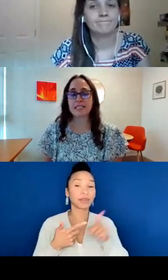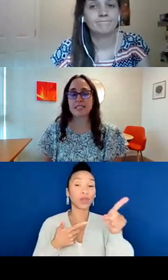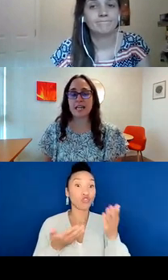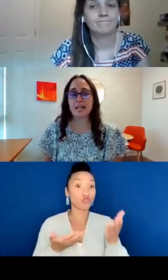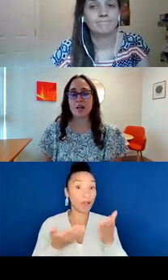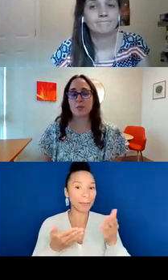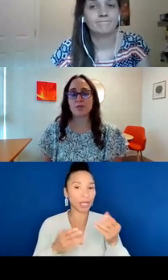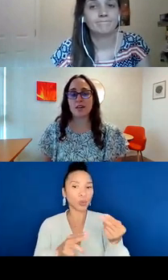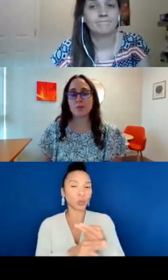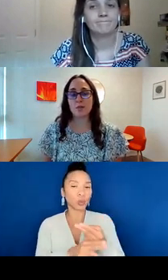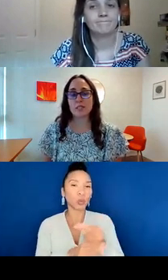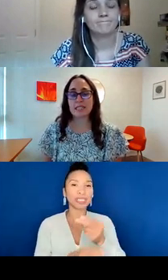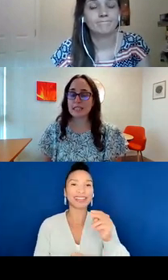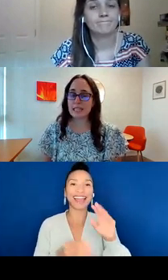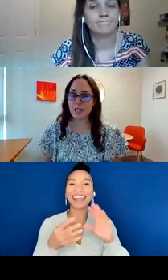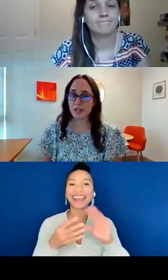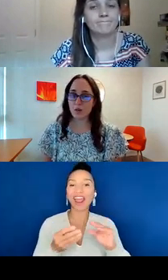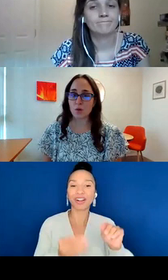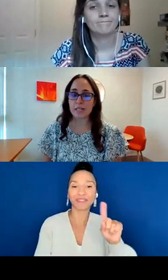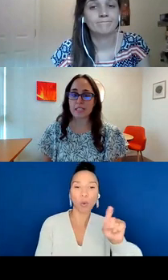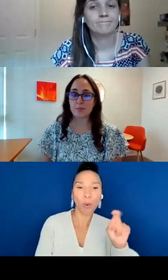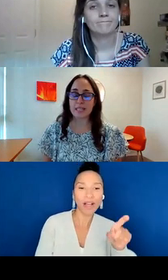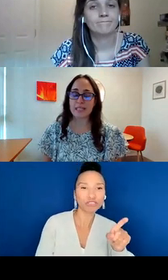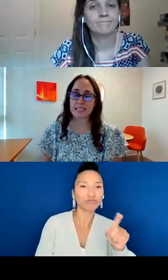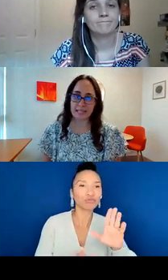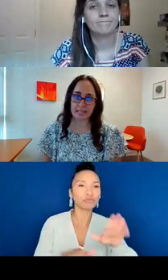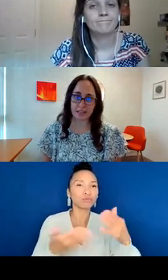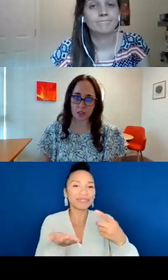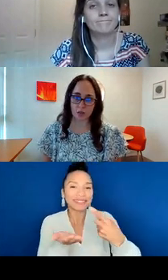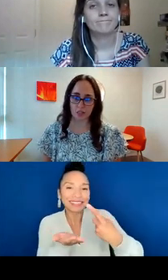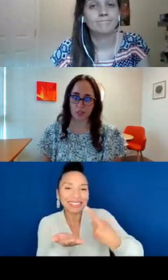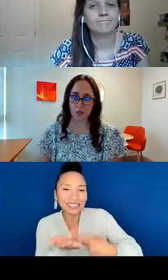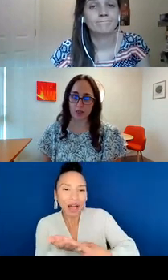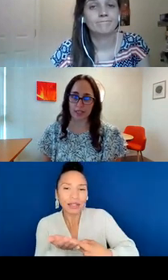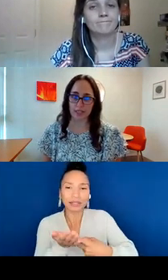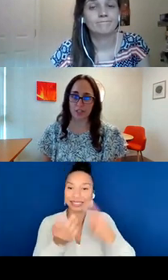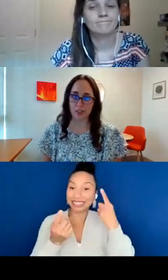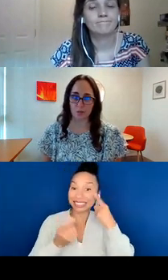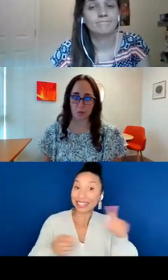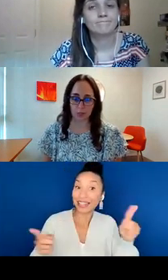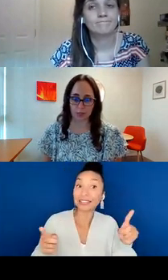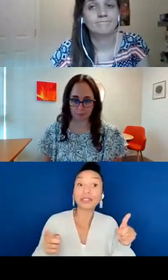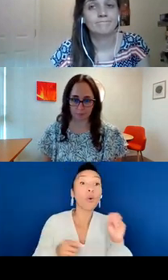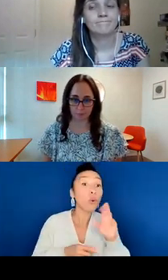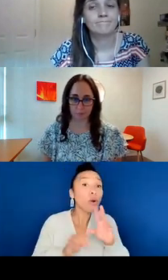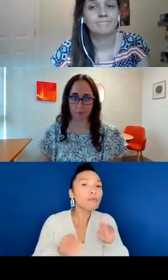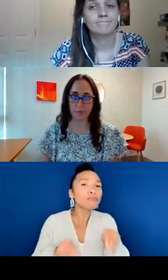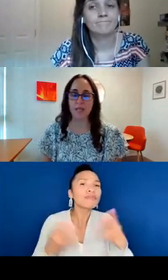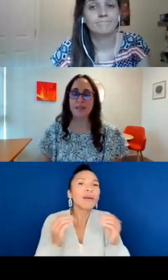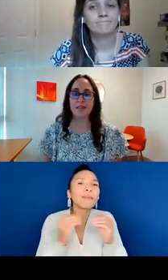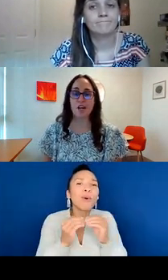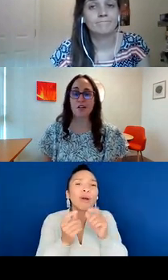successes, provide more detail, or explain the data that you've included in your report.